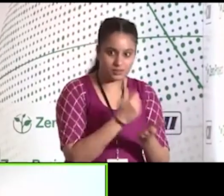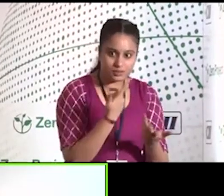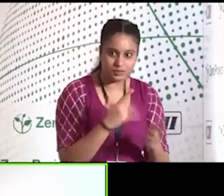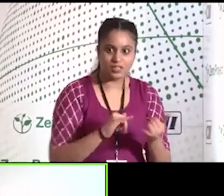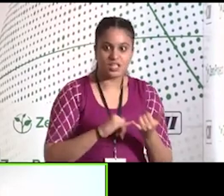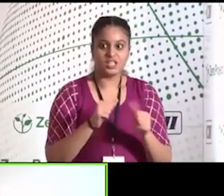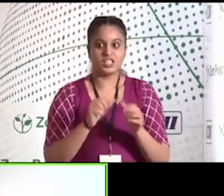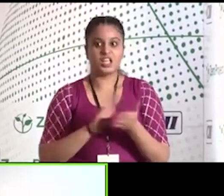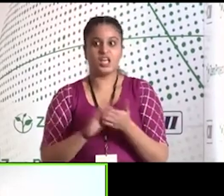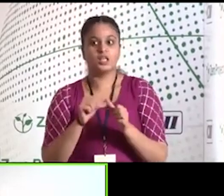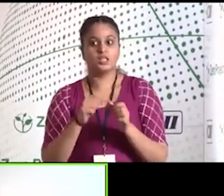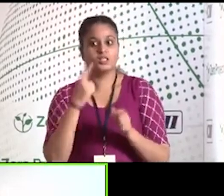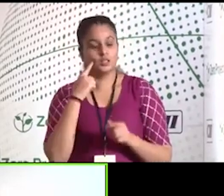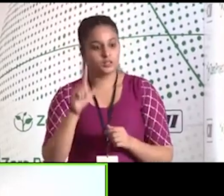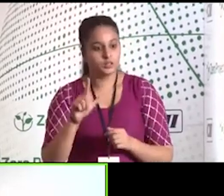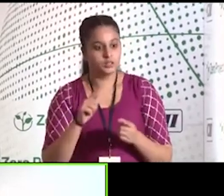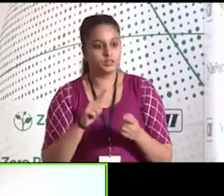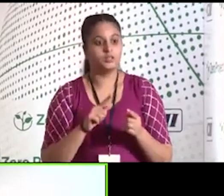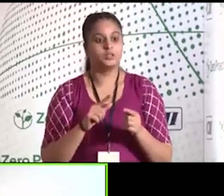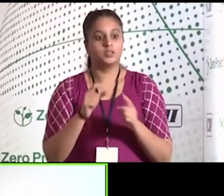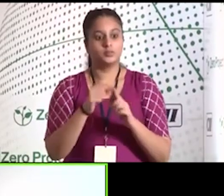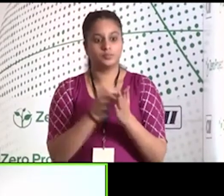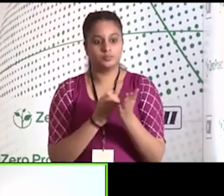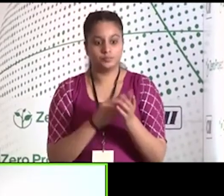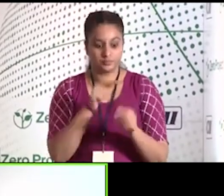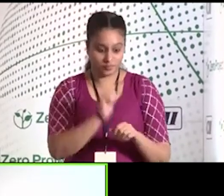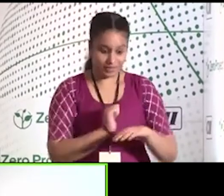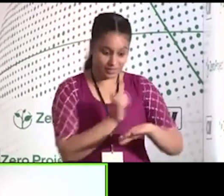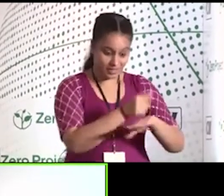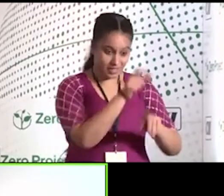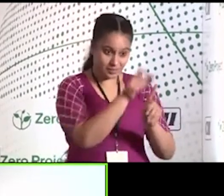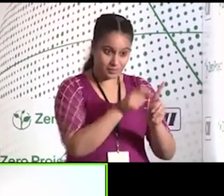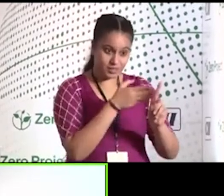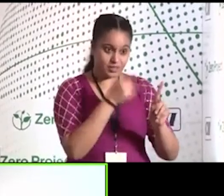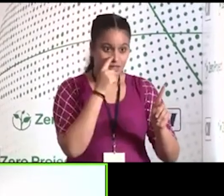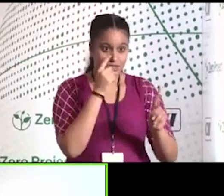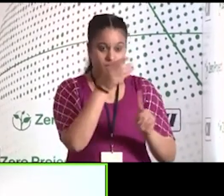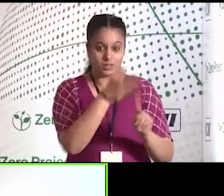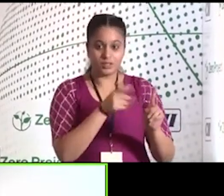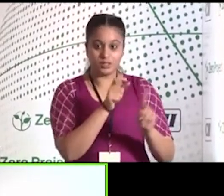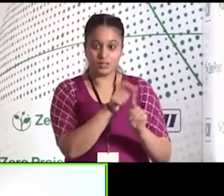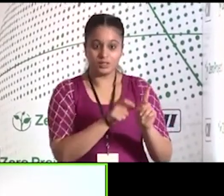or to carry out a program and she become kind of, you know, the breadwinner for the family.